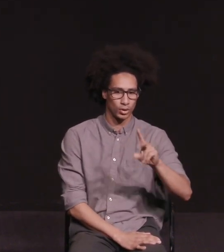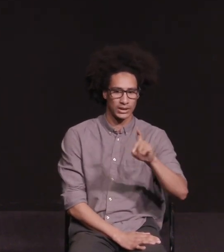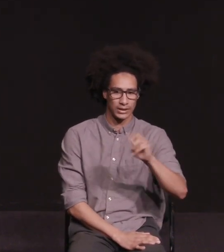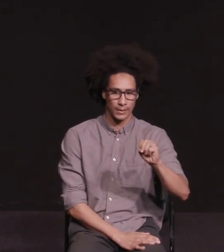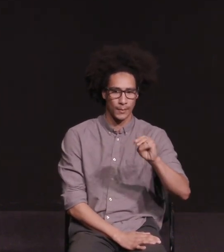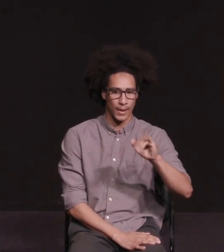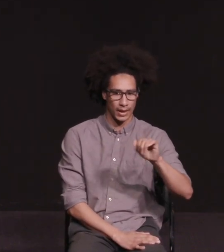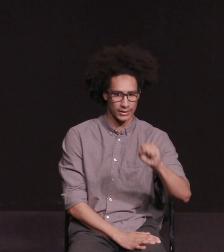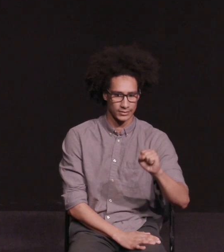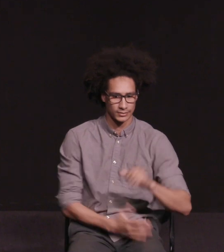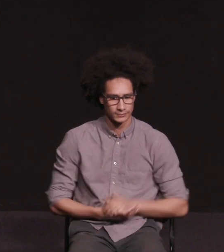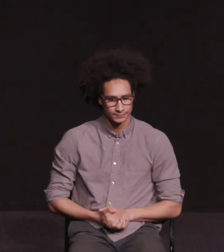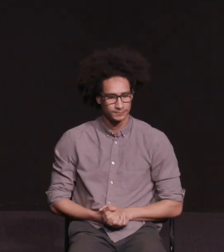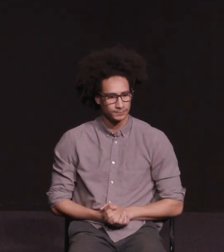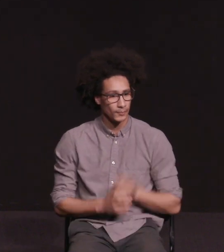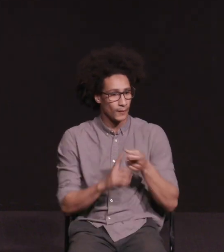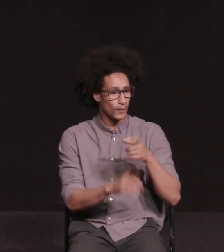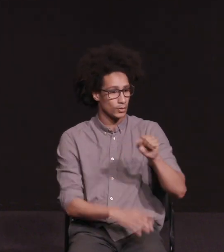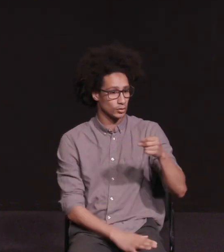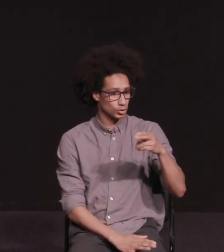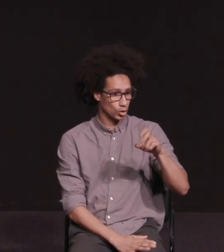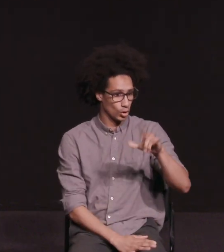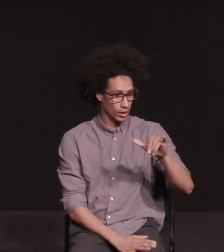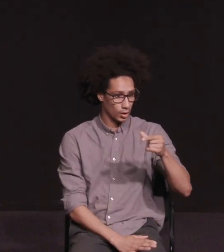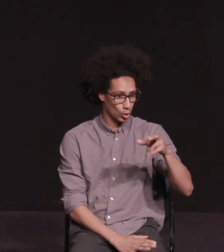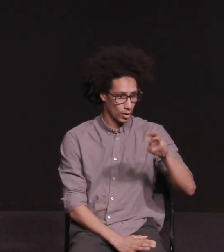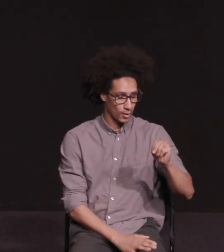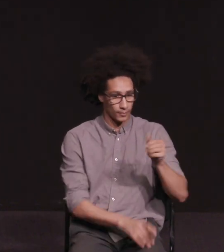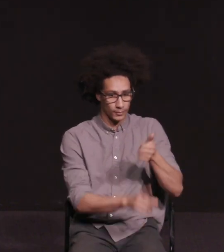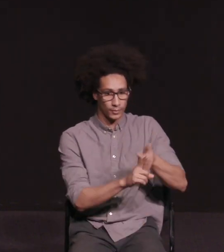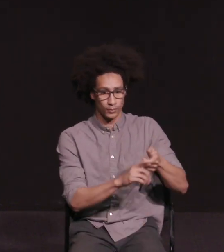From Shirley Graham, who was writing under the name Shirley